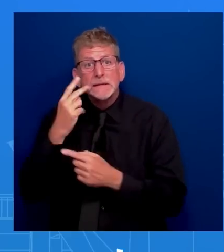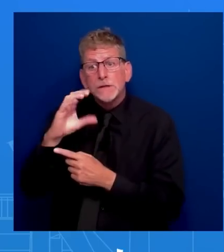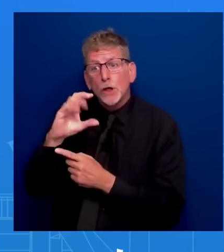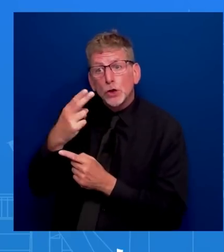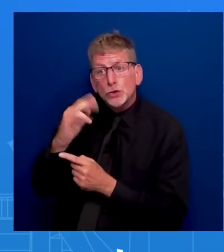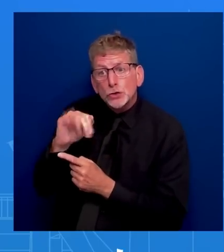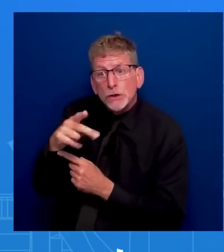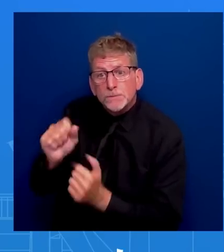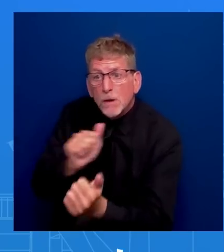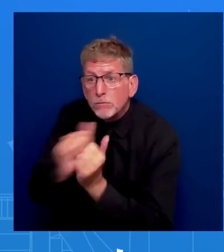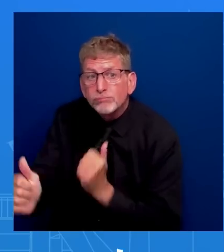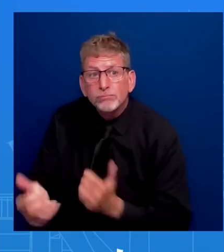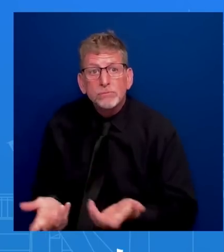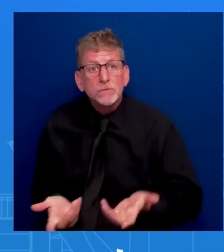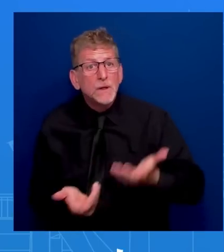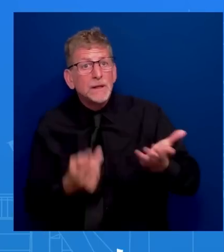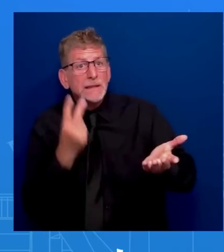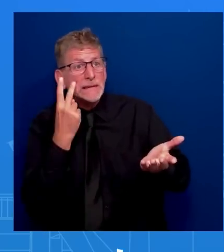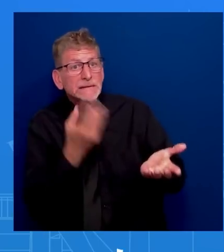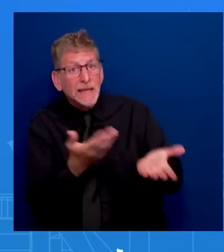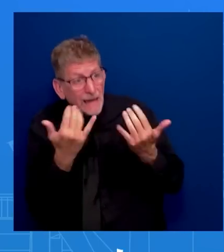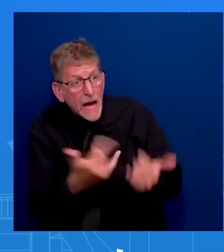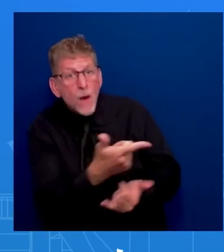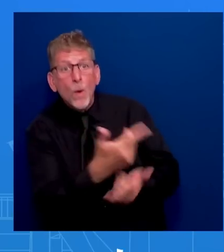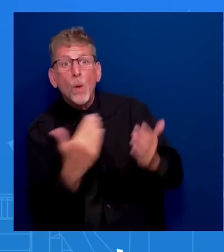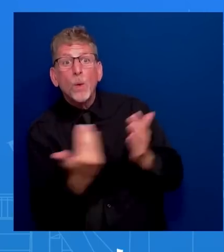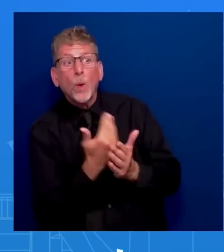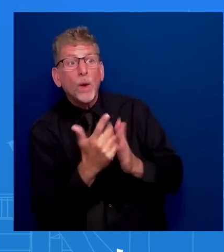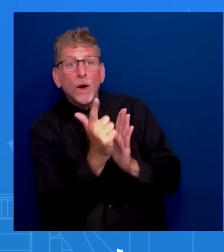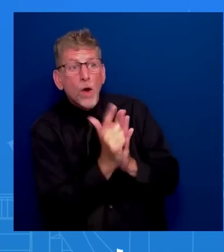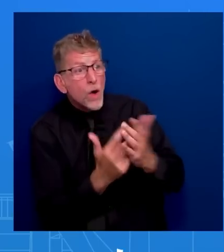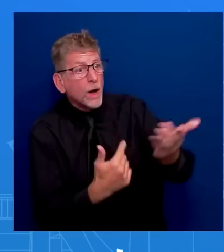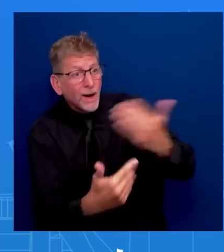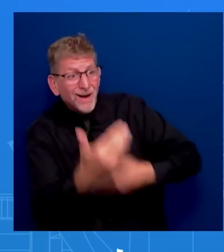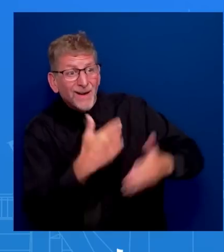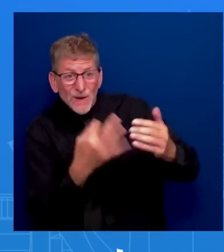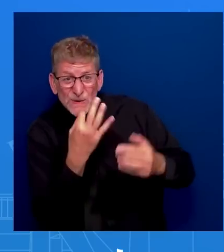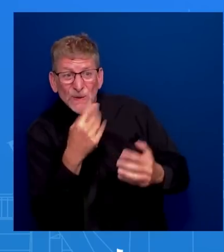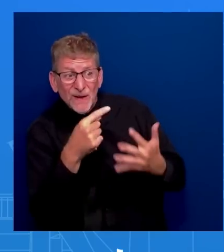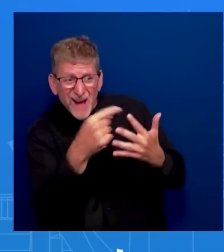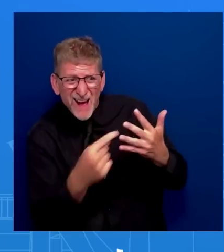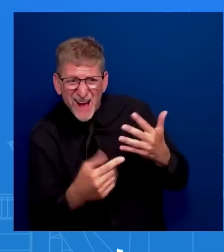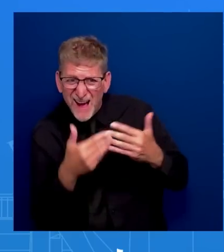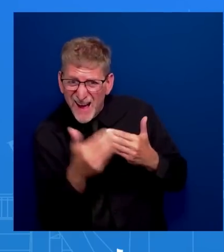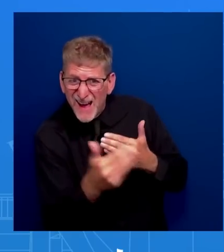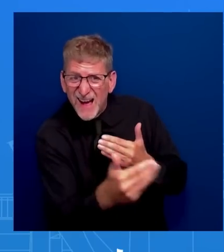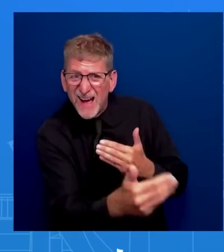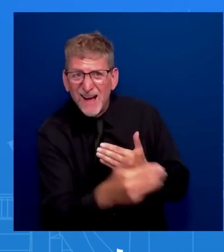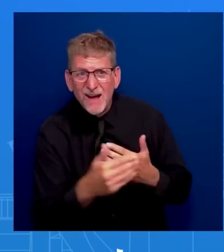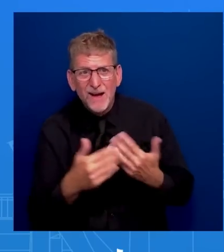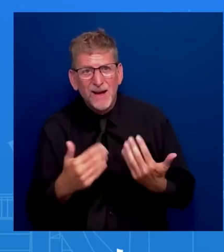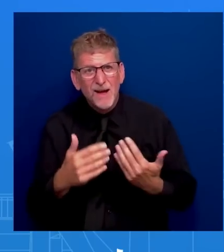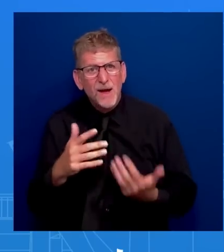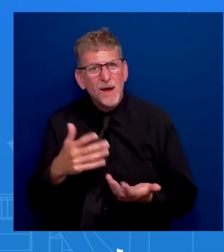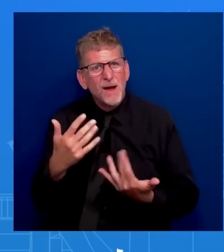in a couple of days, and so much more -- burn pits -- all of these successes certainly is something